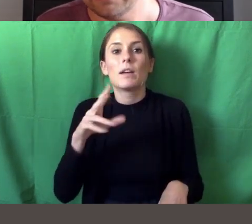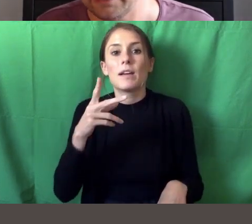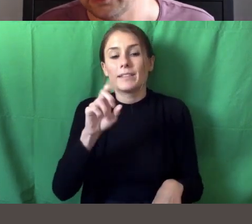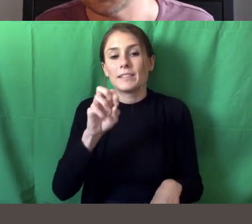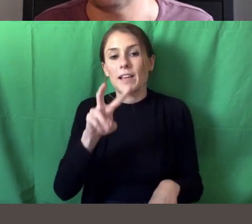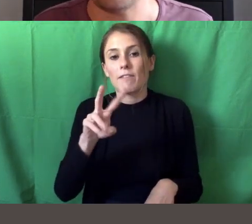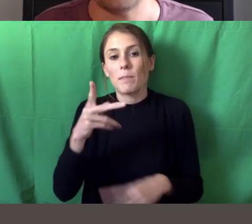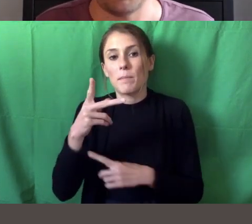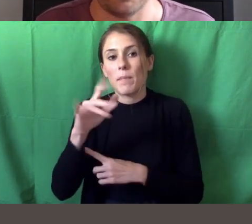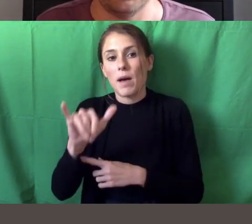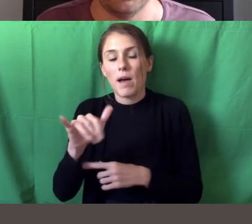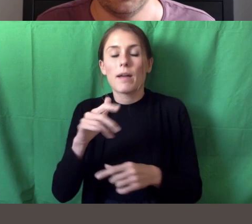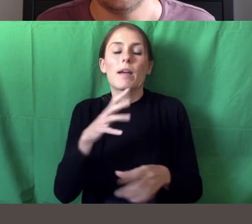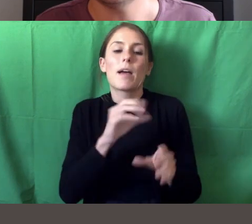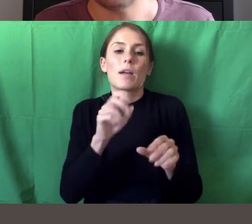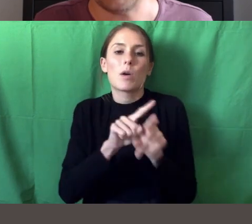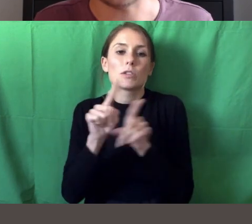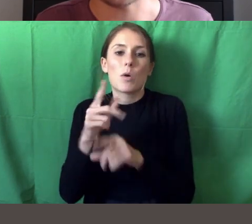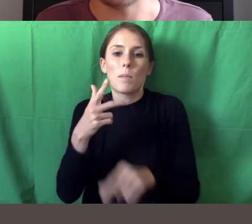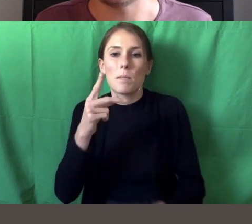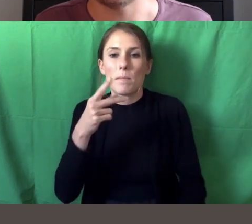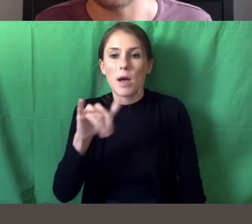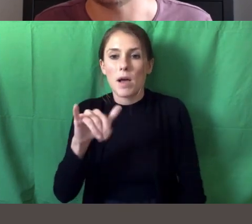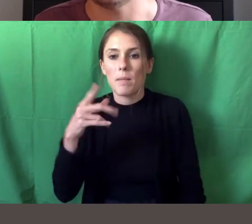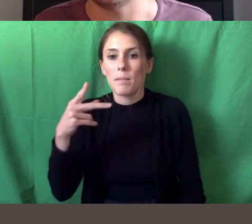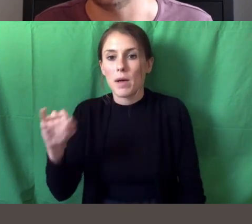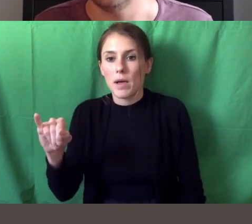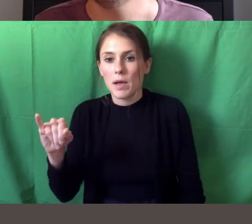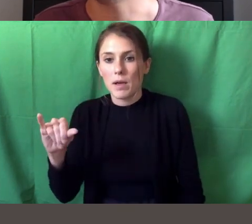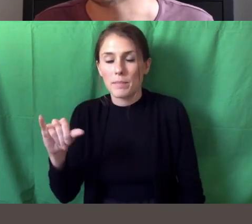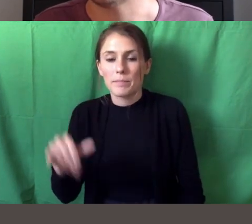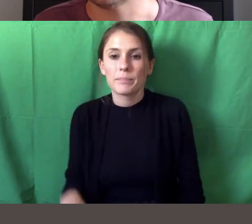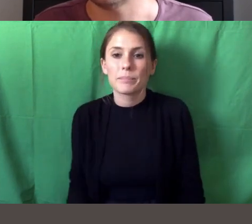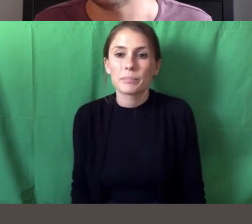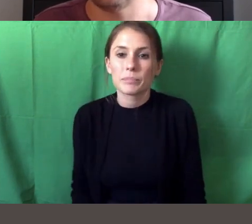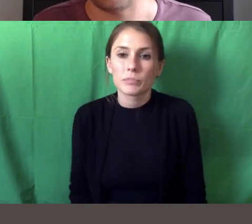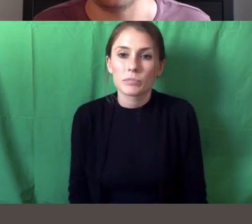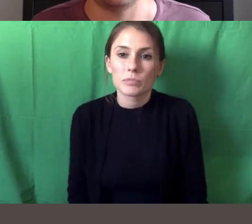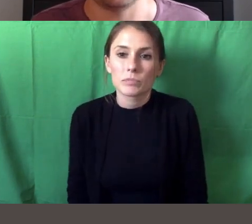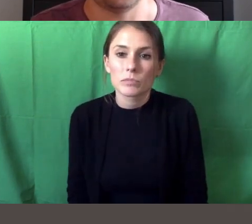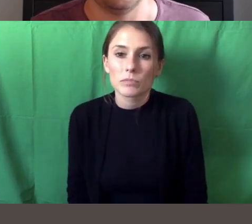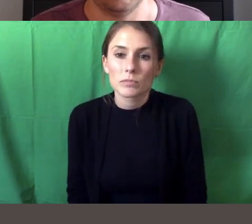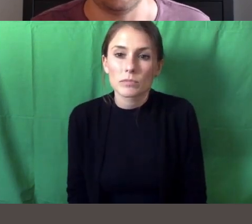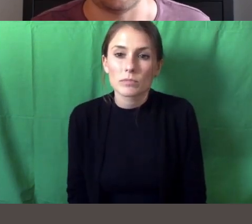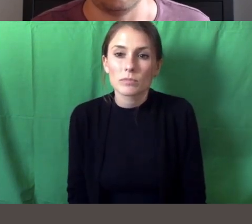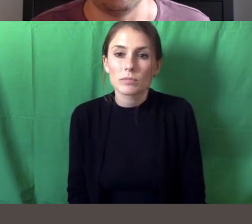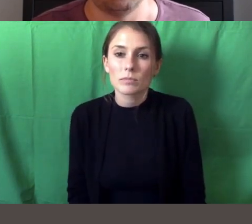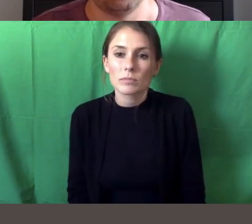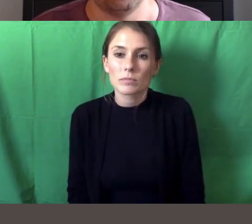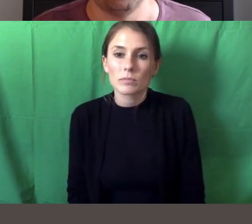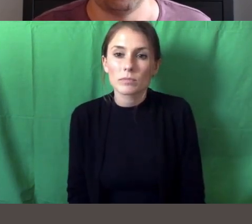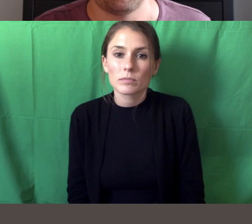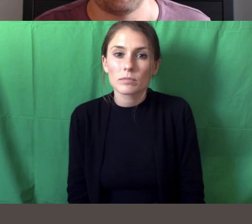test runner, devpi and also PyPy. Not the package index, but the alternative Python